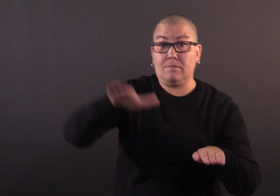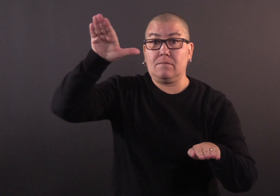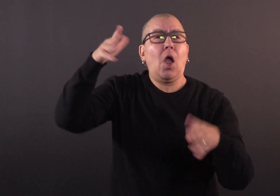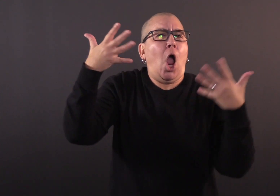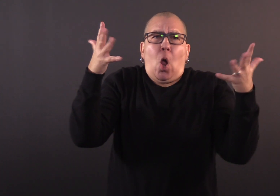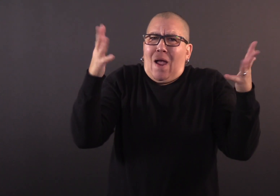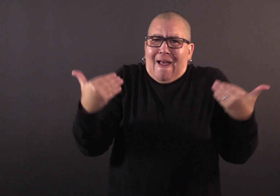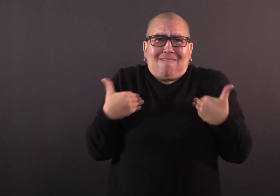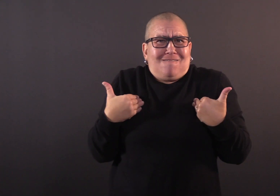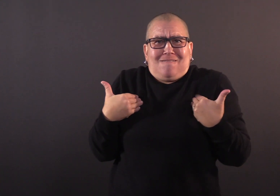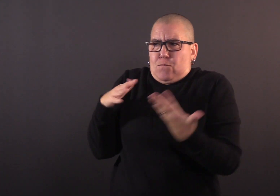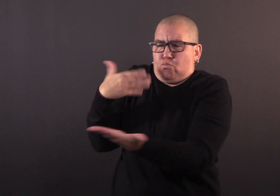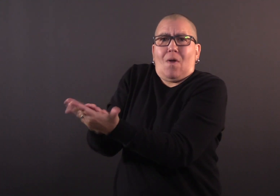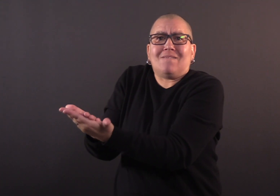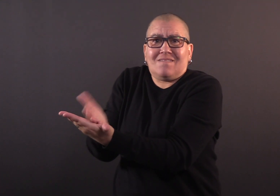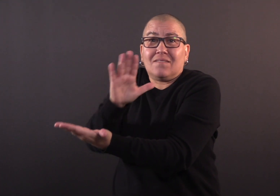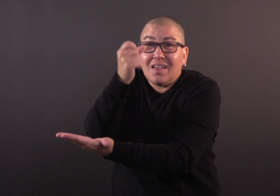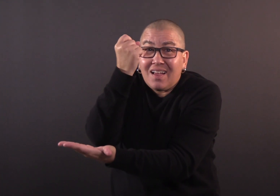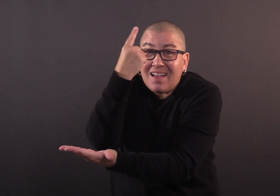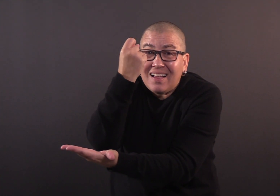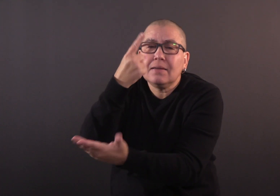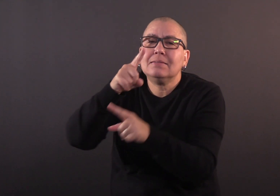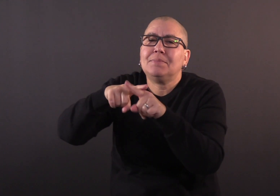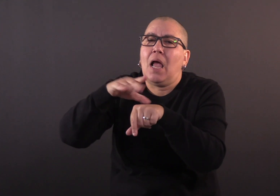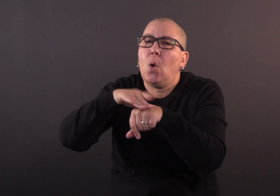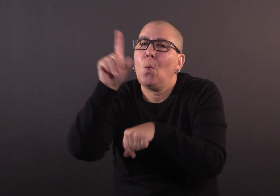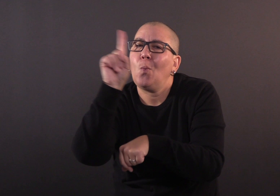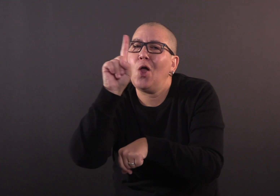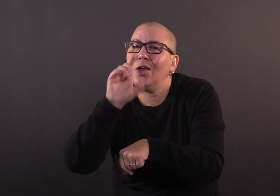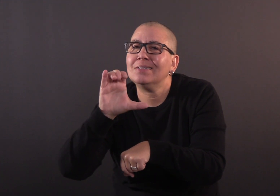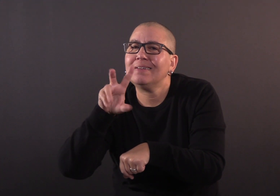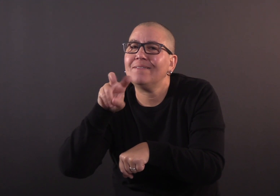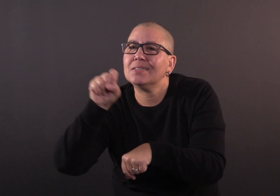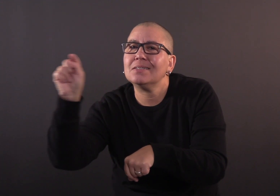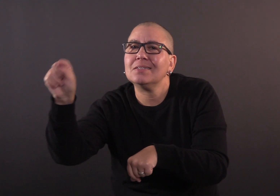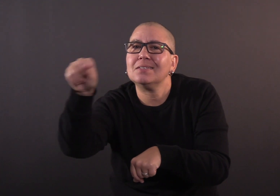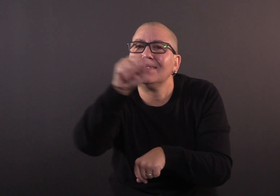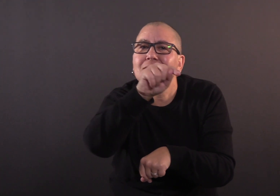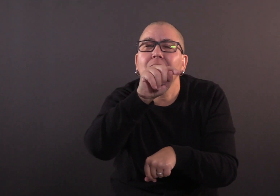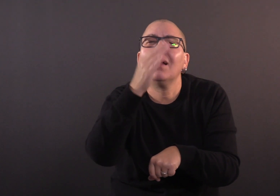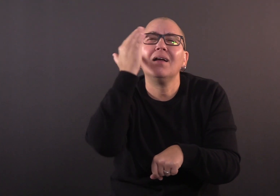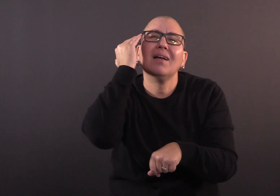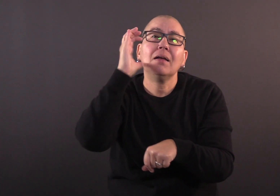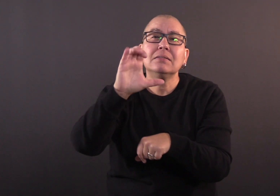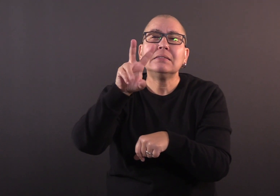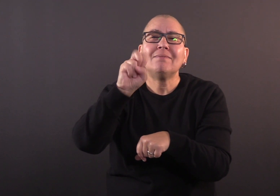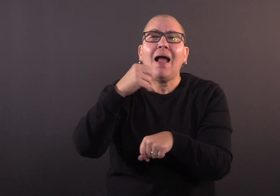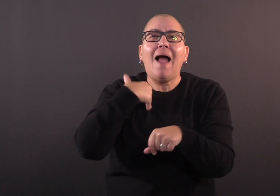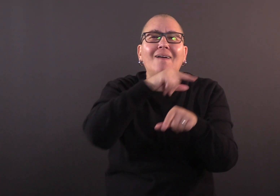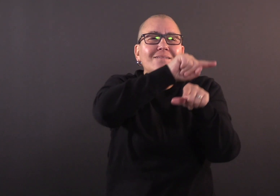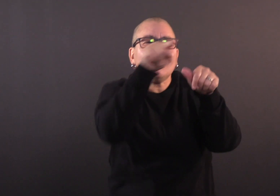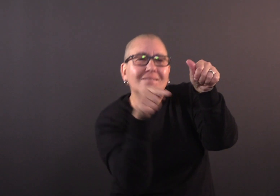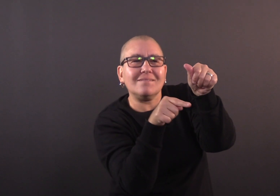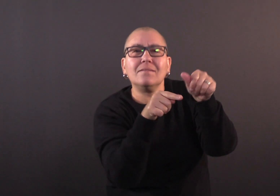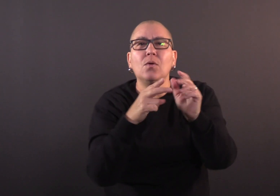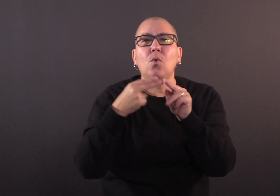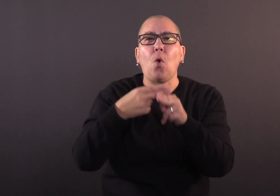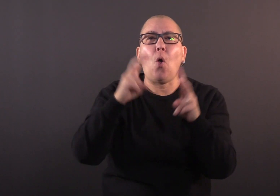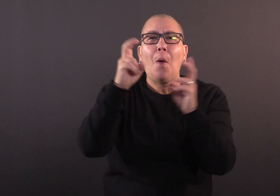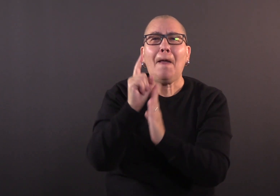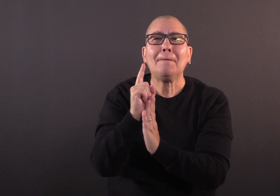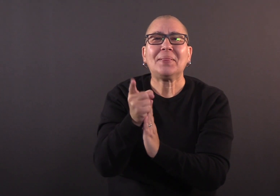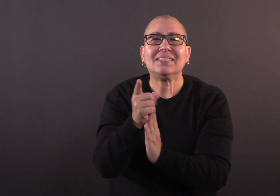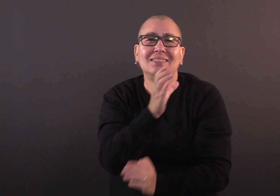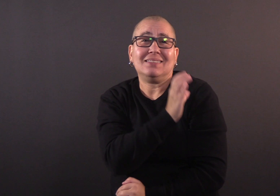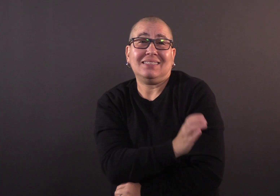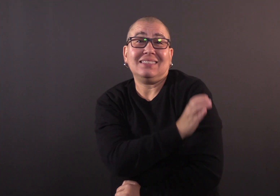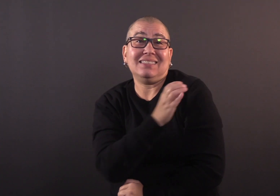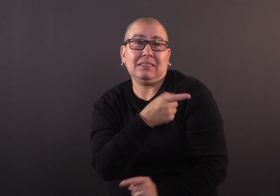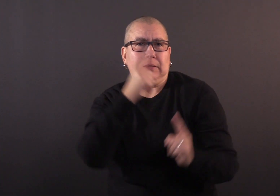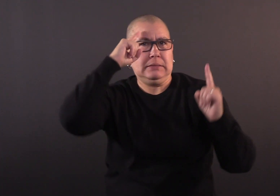supplies vary by location, while its MinuteClinic locations anticipate opening appointments for